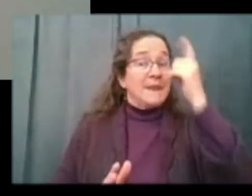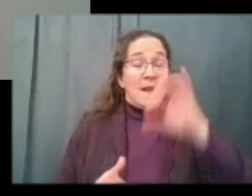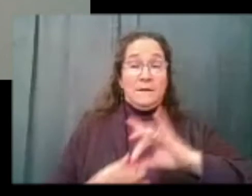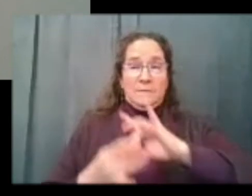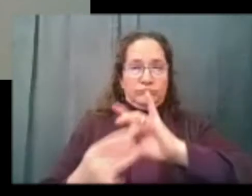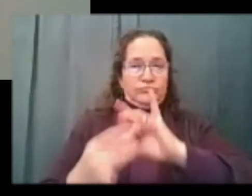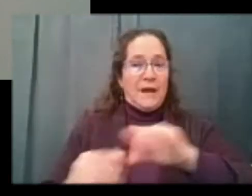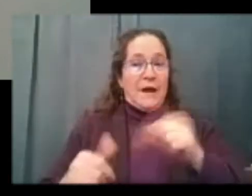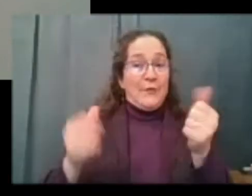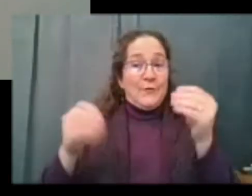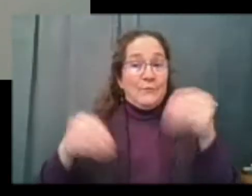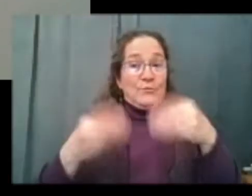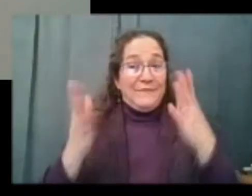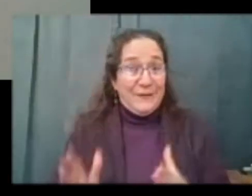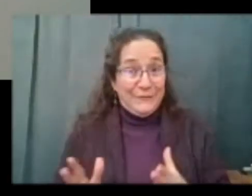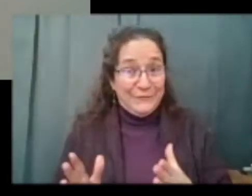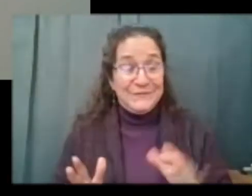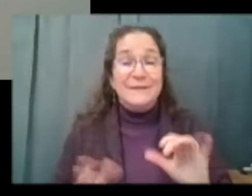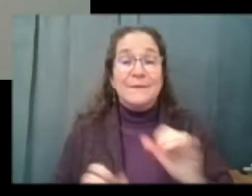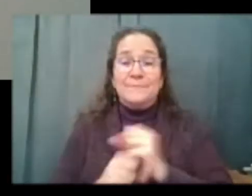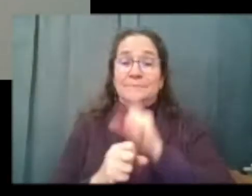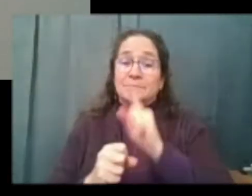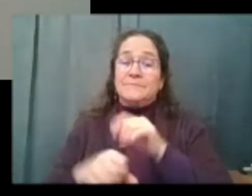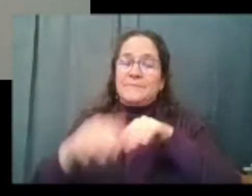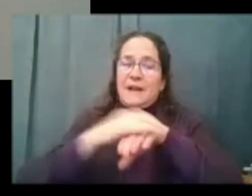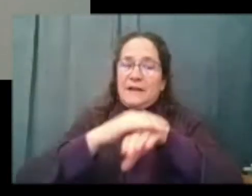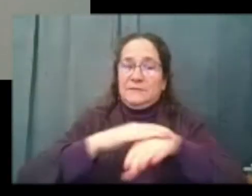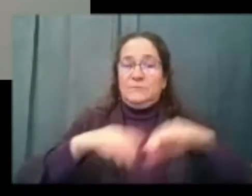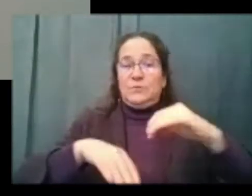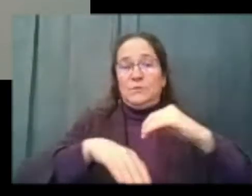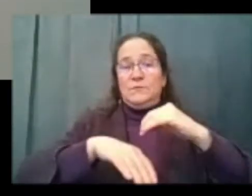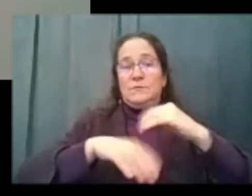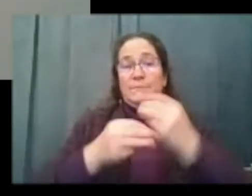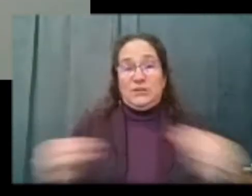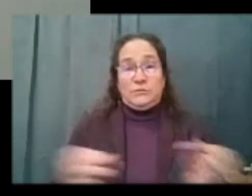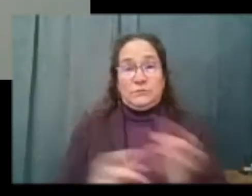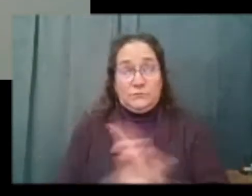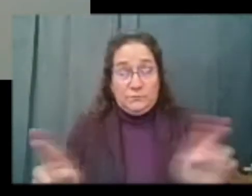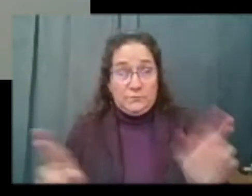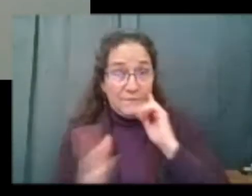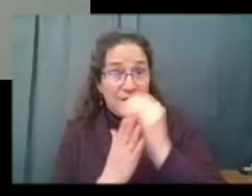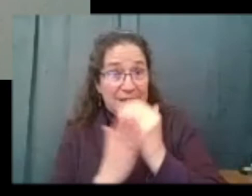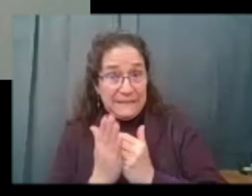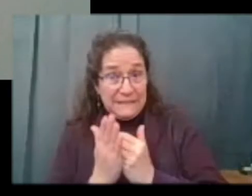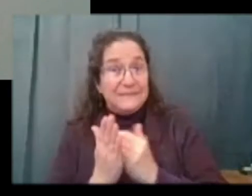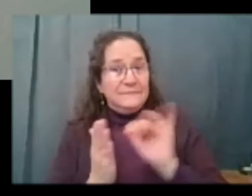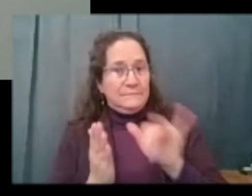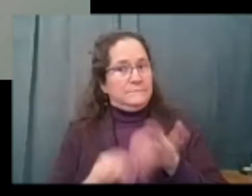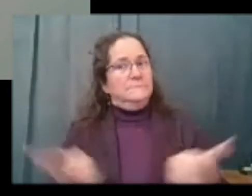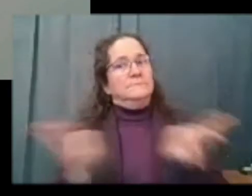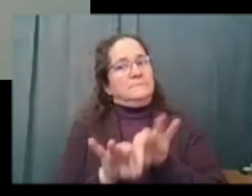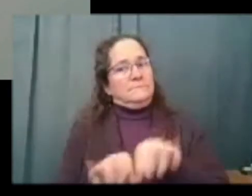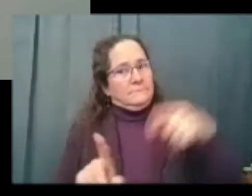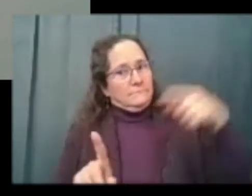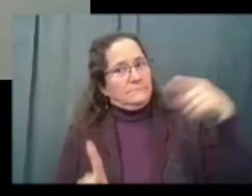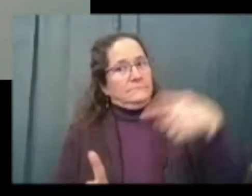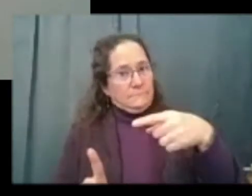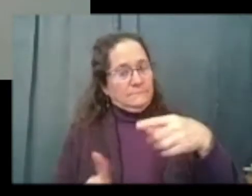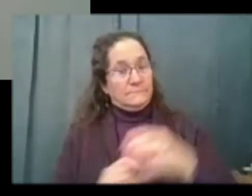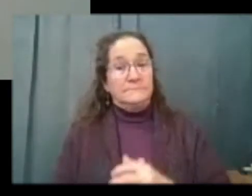that accessible materials make it to the student for their lessons has been key. If a speech and language pathologist